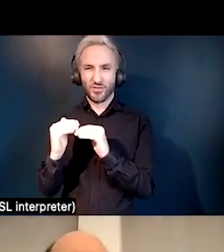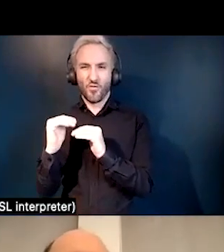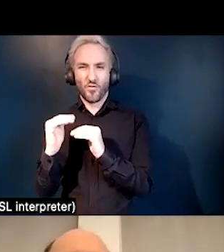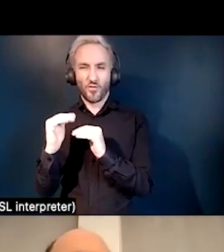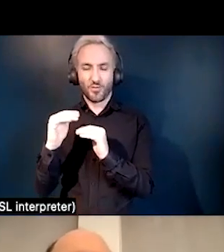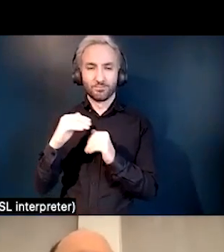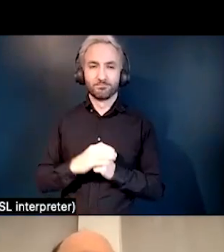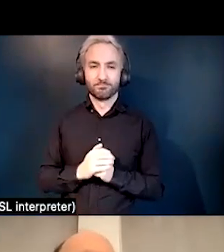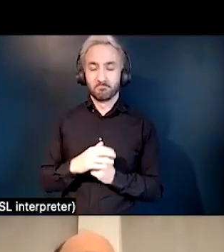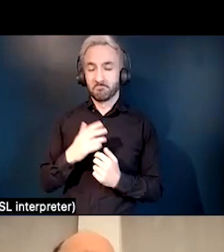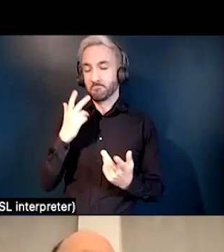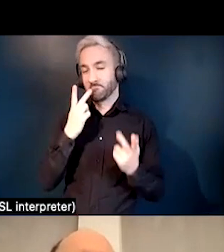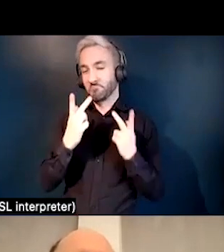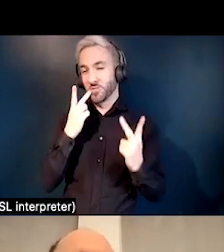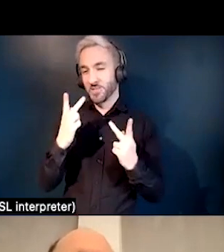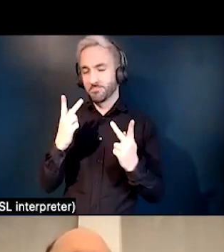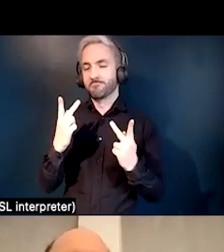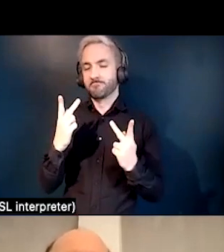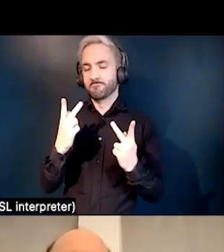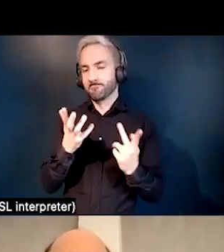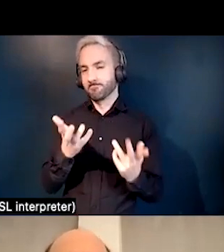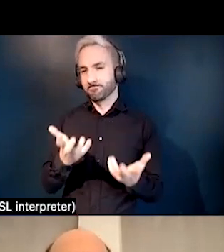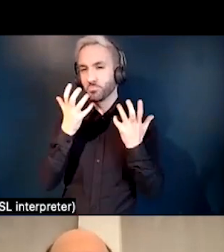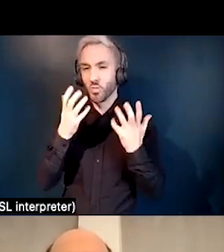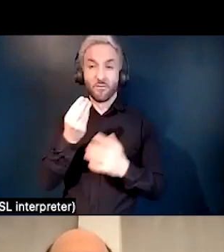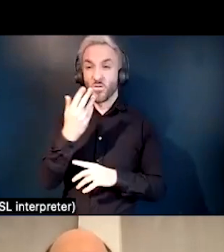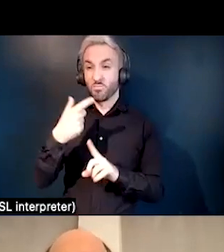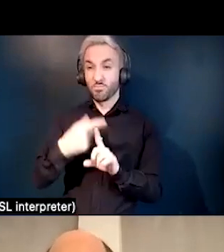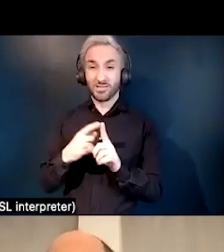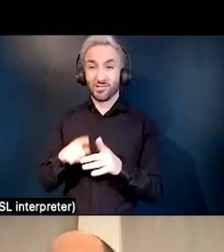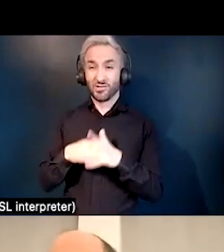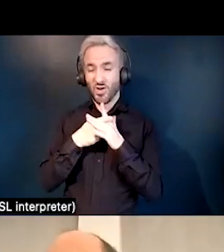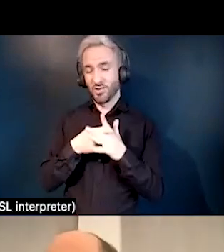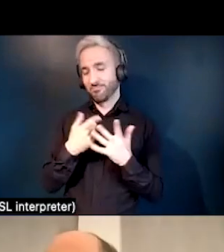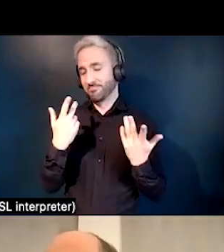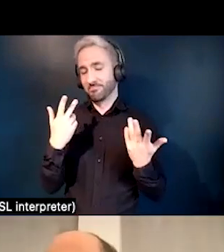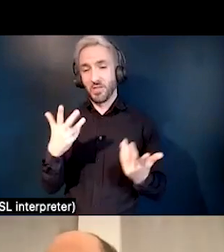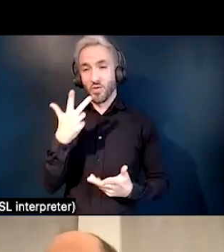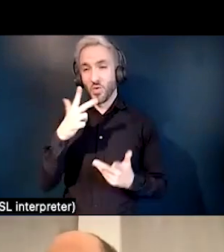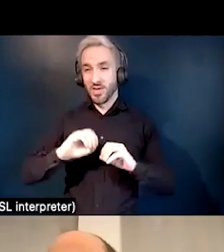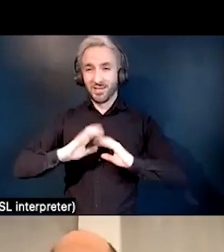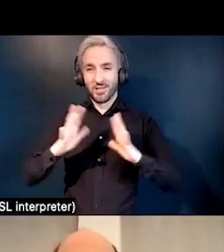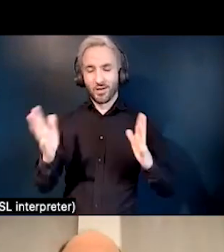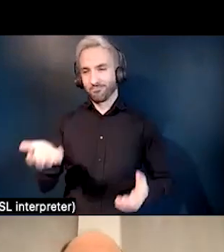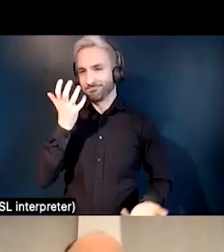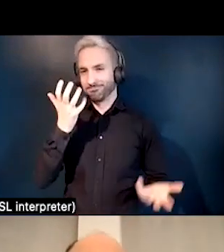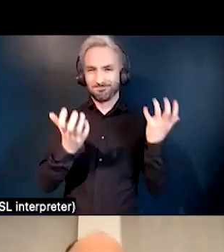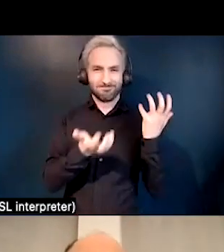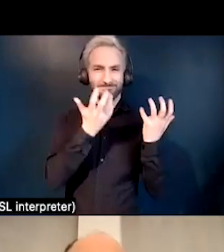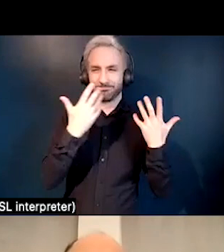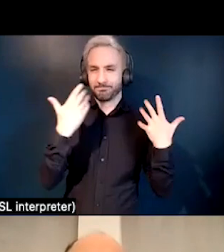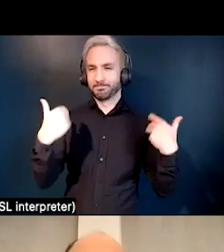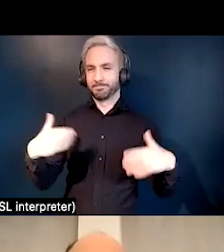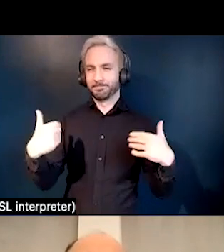perhaps in my first few months. So somewhere between late 2016 and early 2017. The first